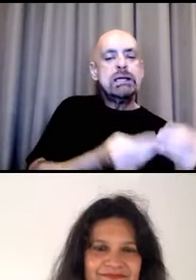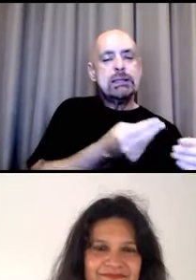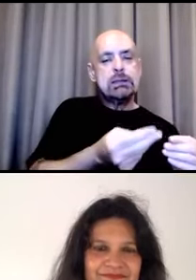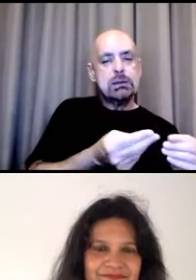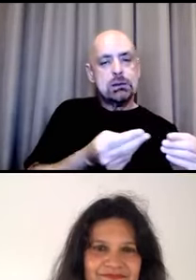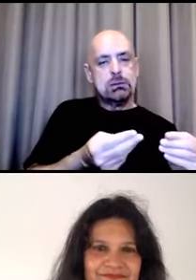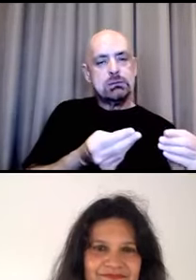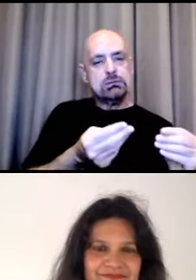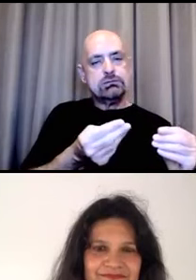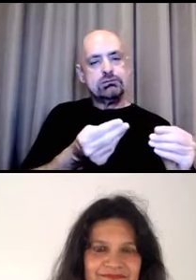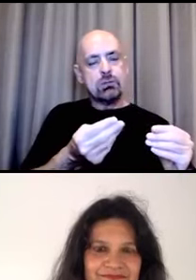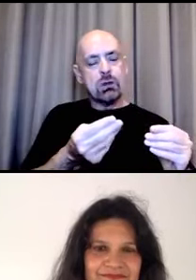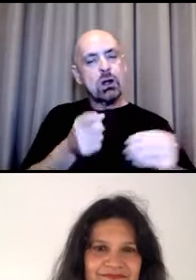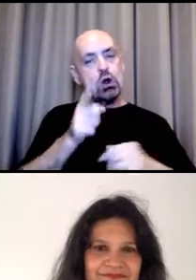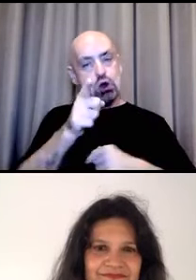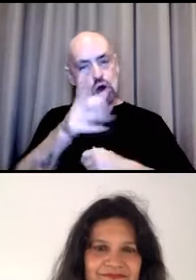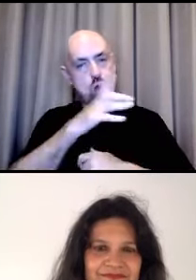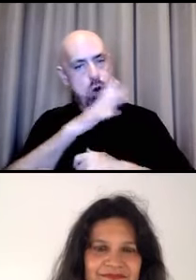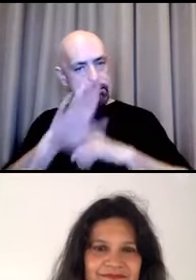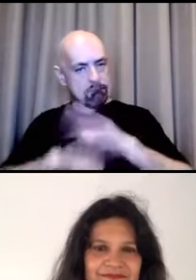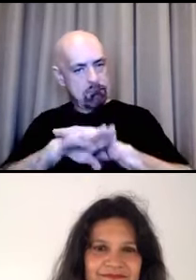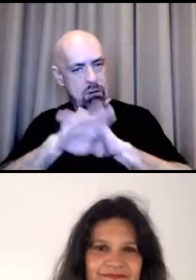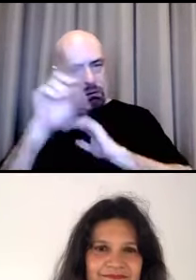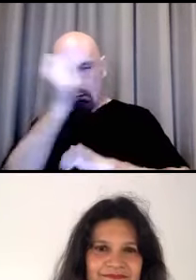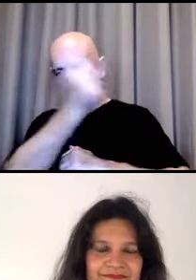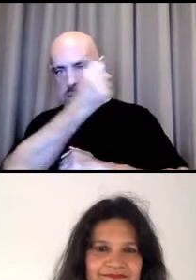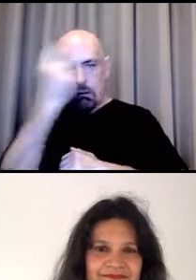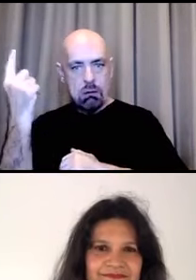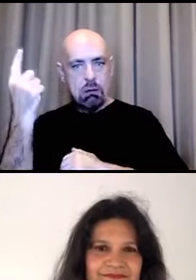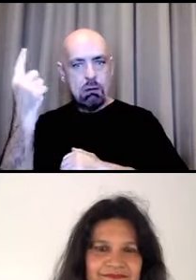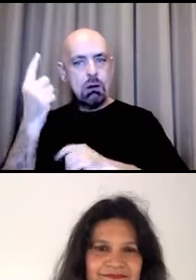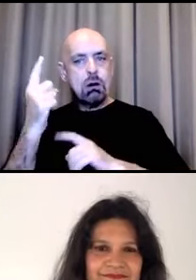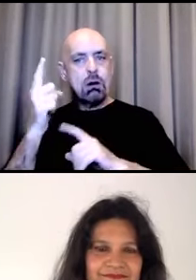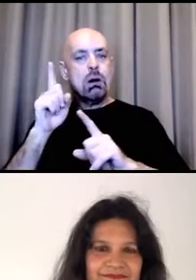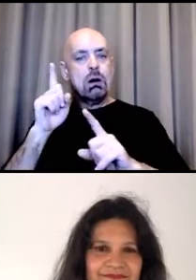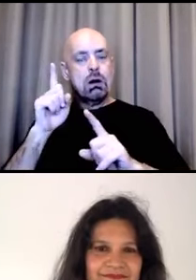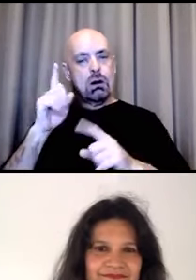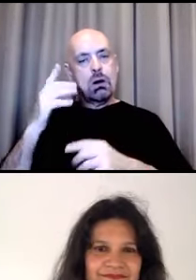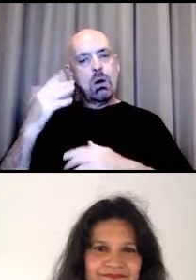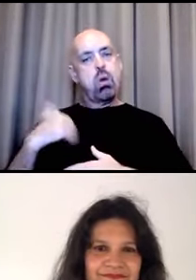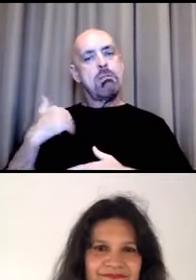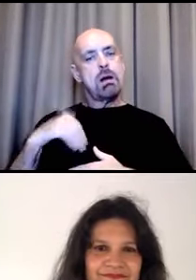an important issue but they are insisting that